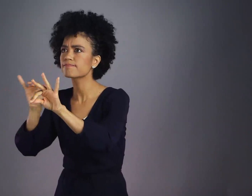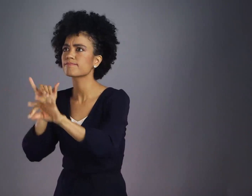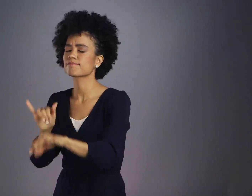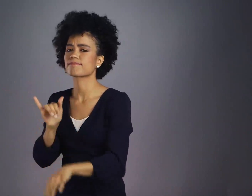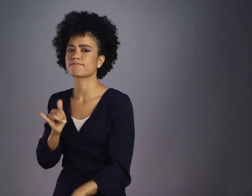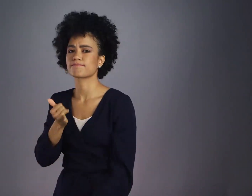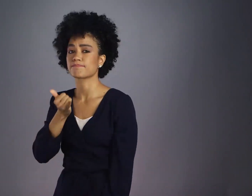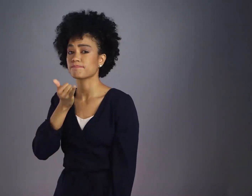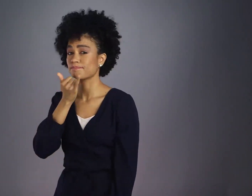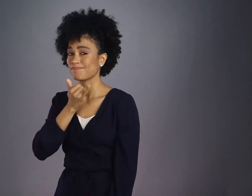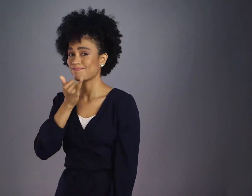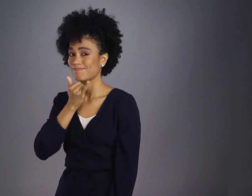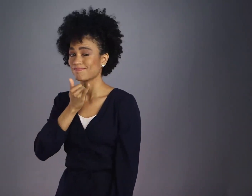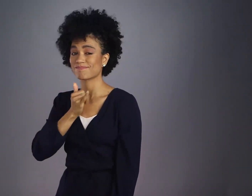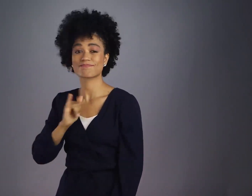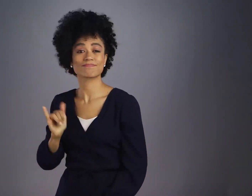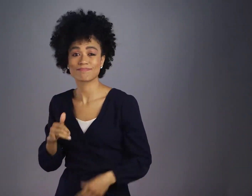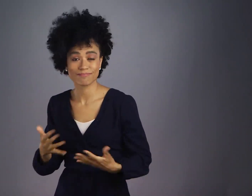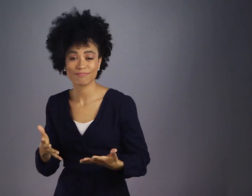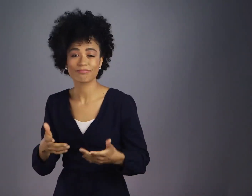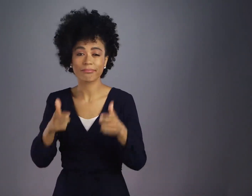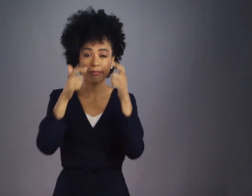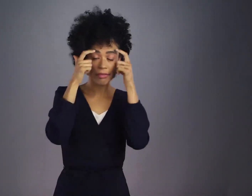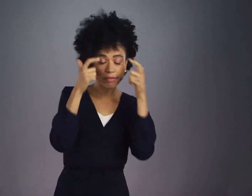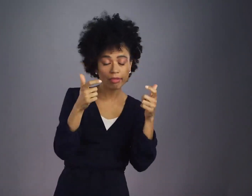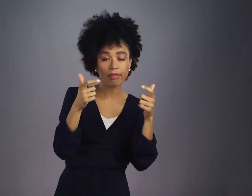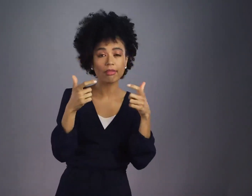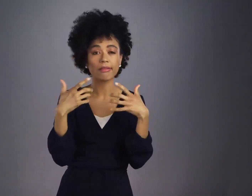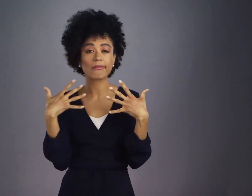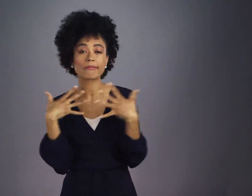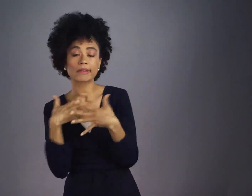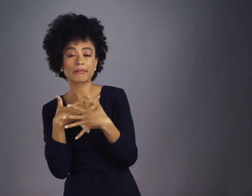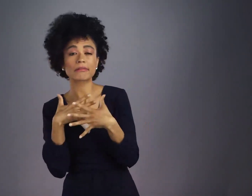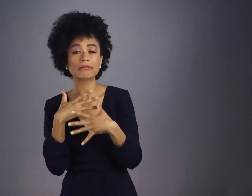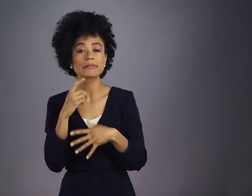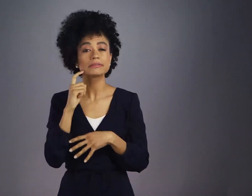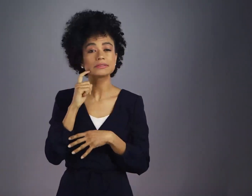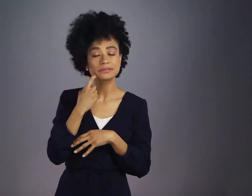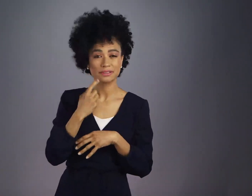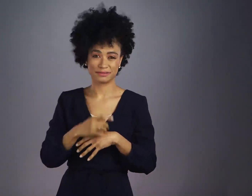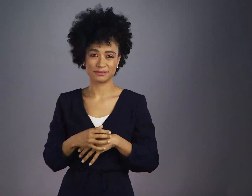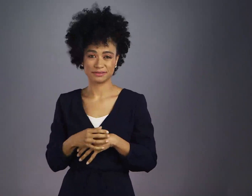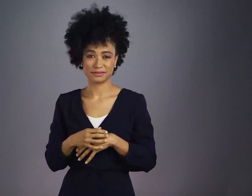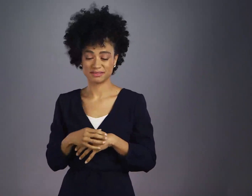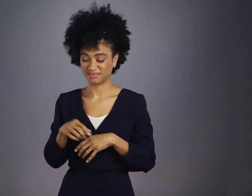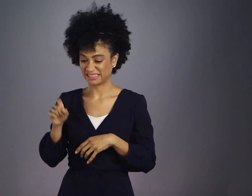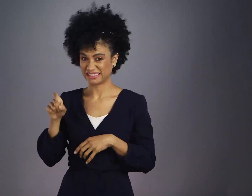We have admitted certain defects; we have ascertained in a rough way what the trouble is;